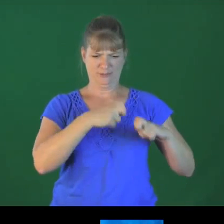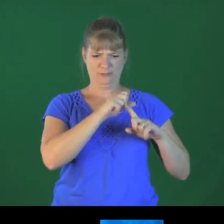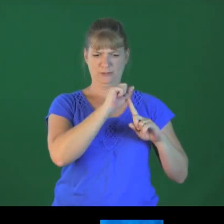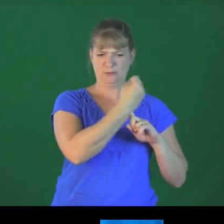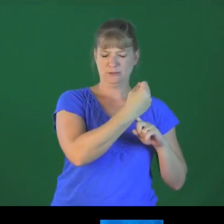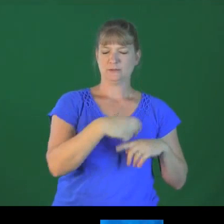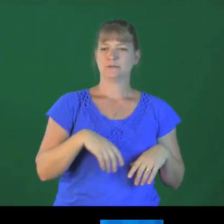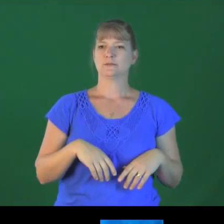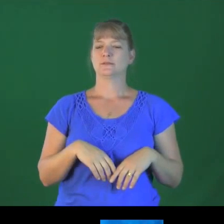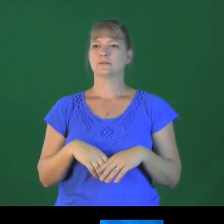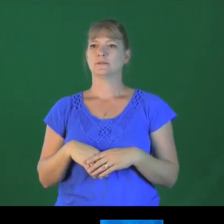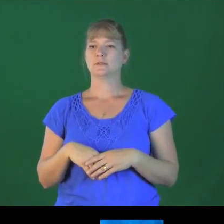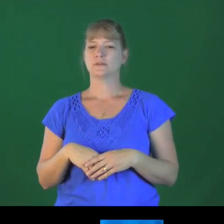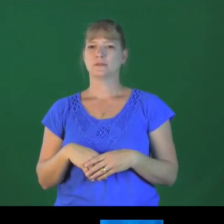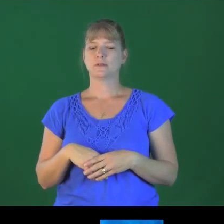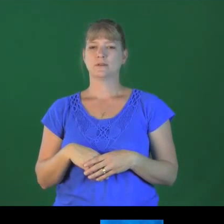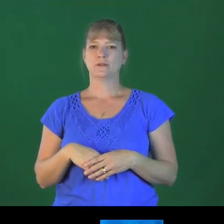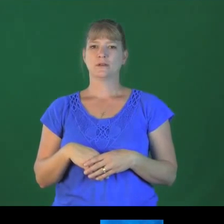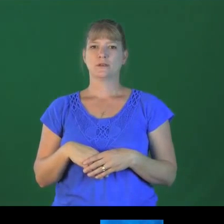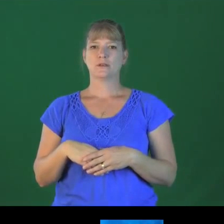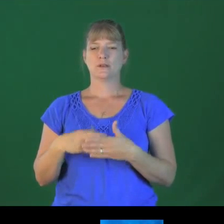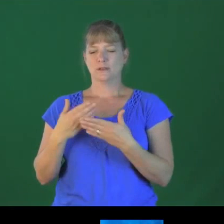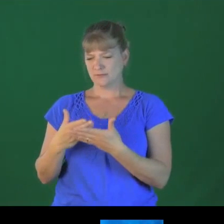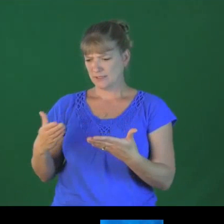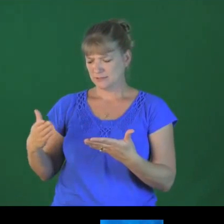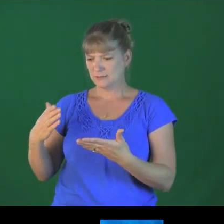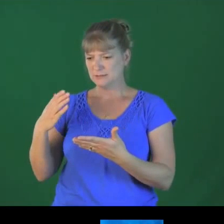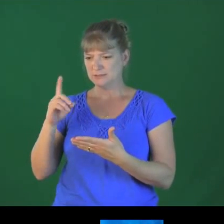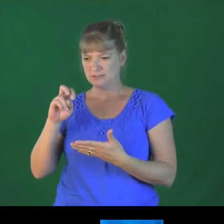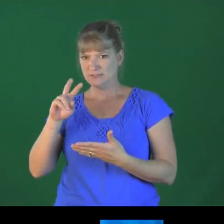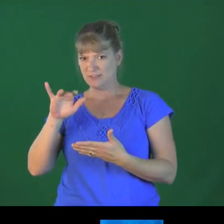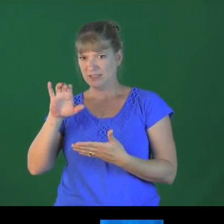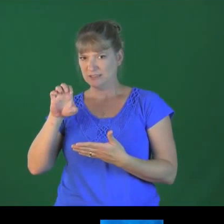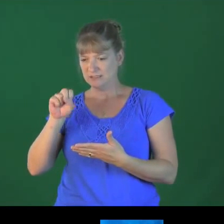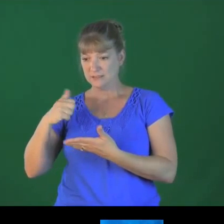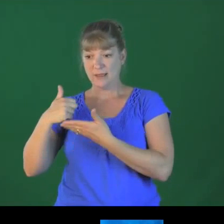There are devices that help individuals, who are Deaf,